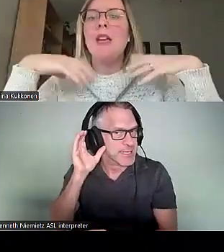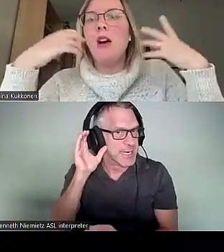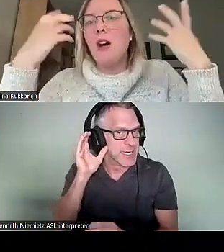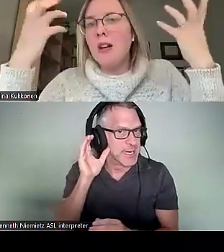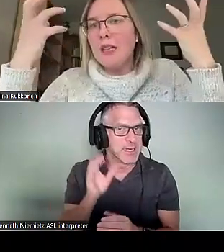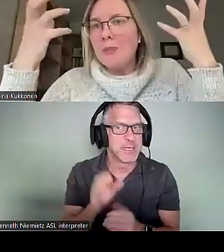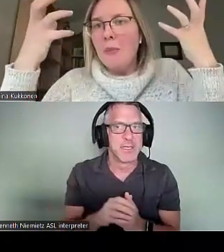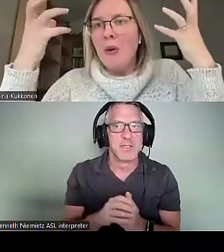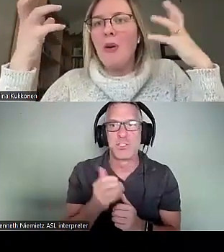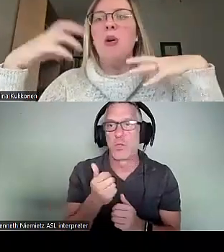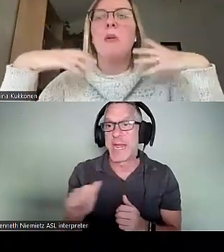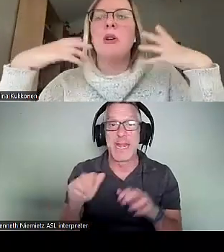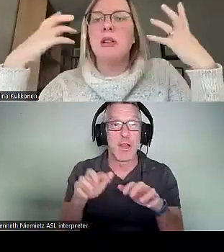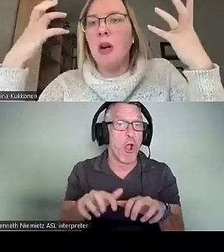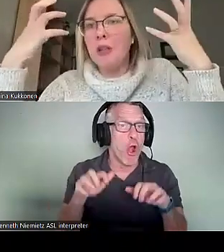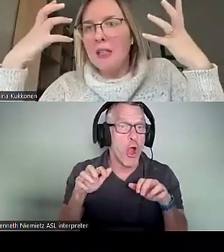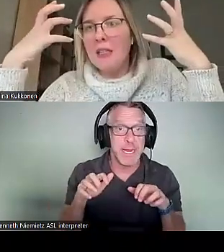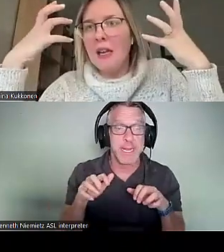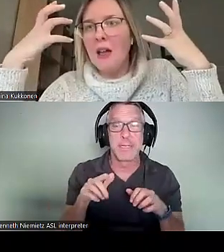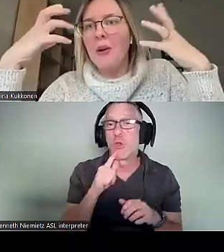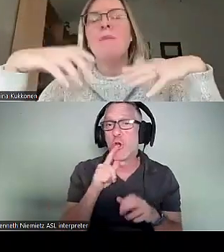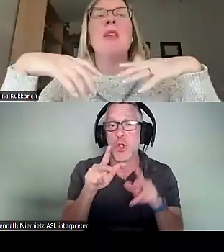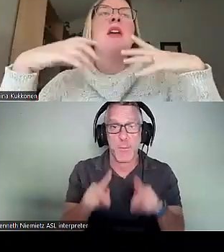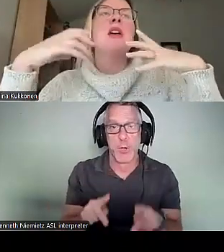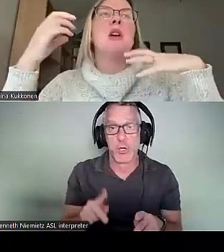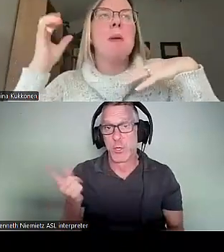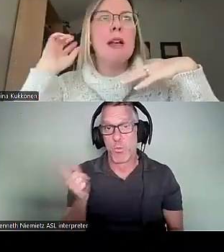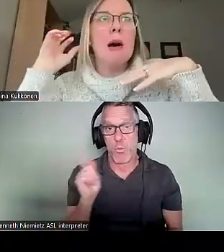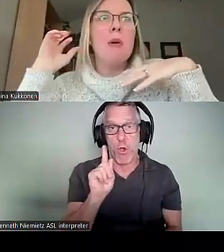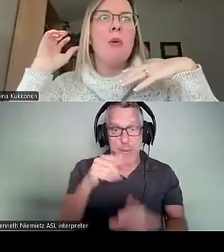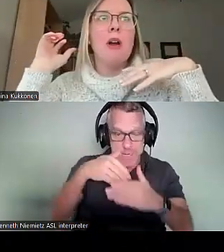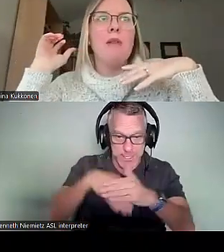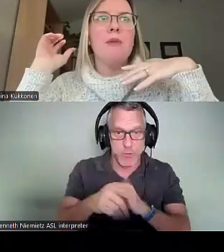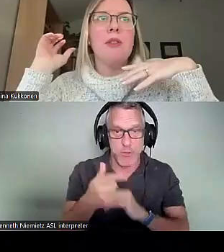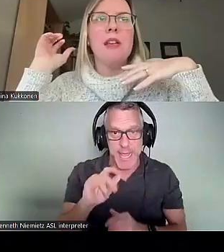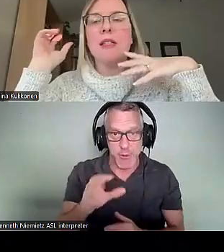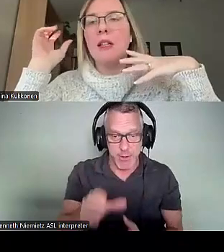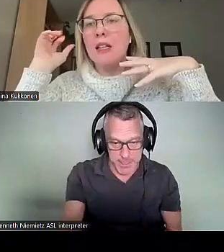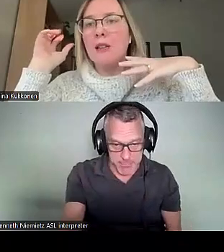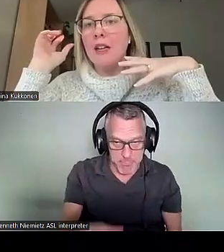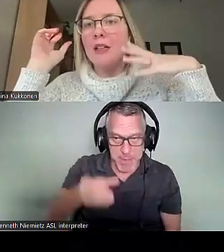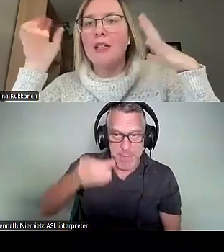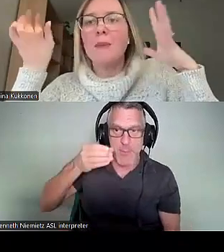any audience member or person walking into the gallery could pick up one of these clay devices,